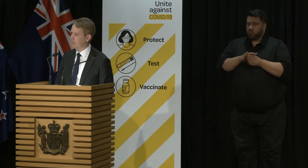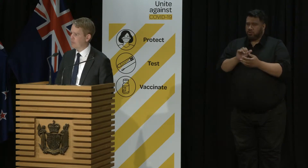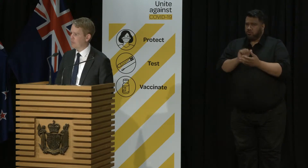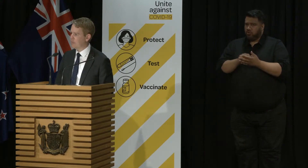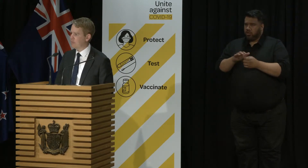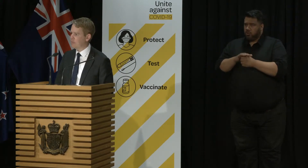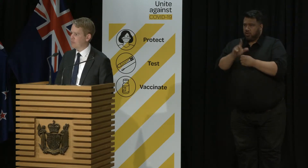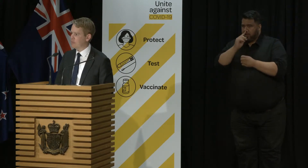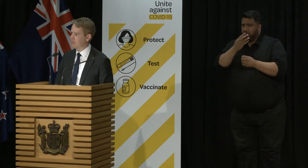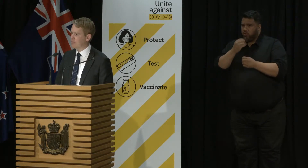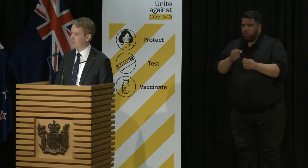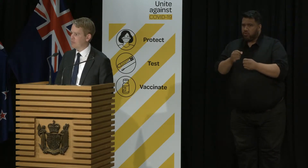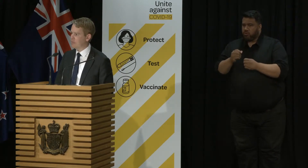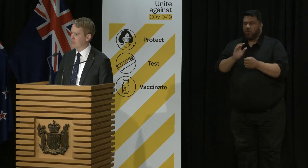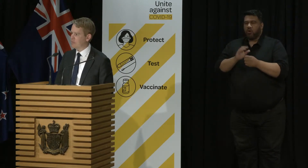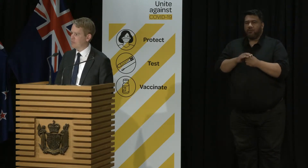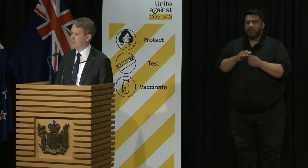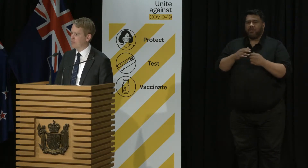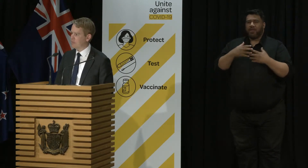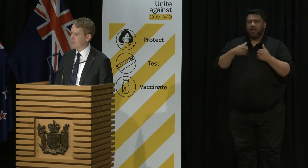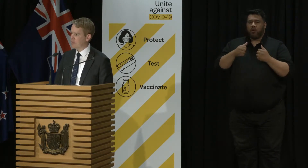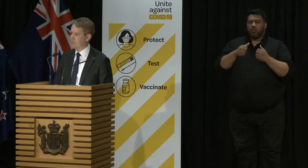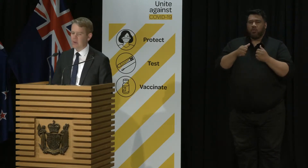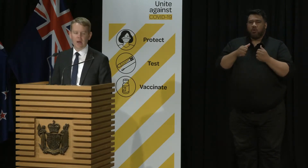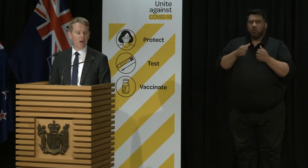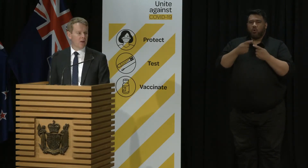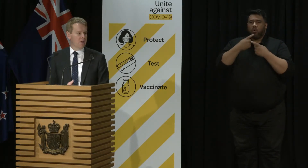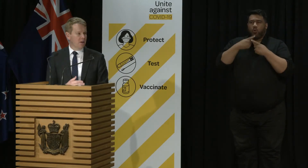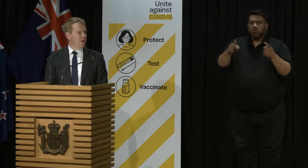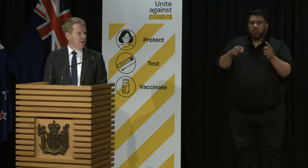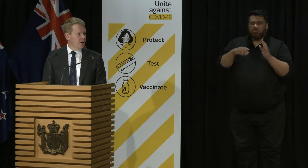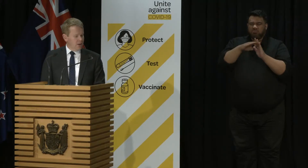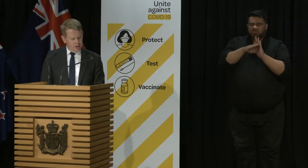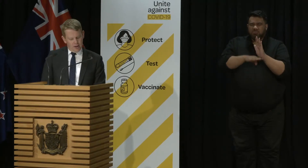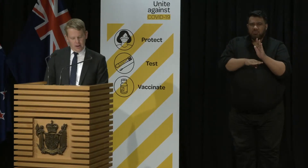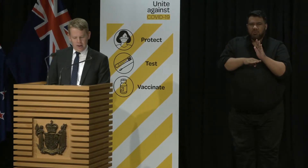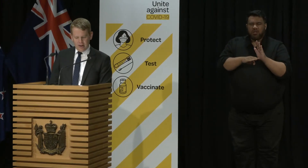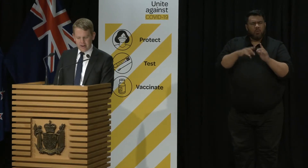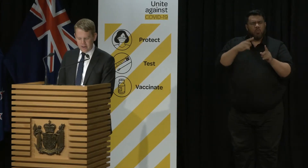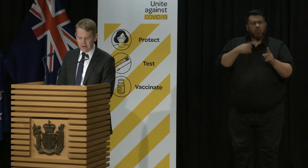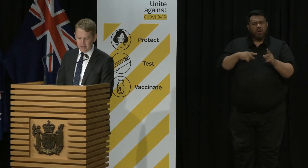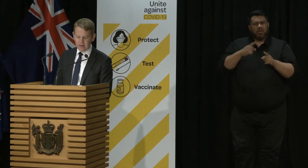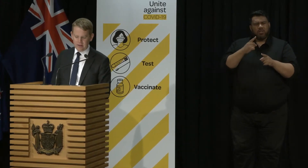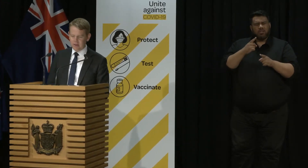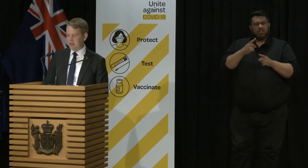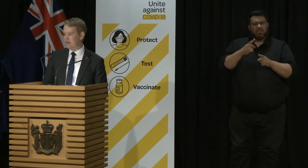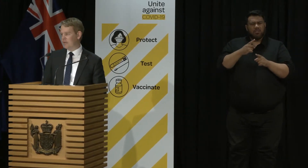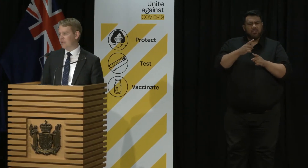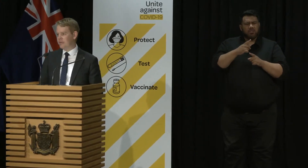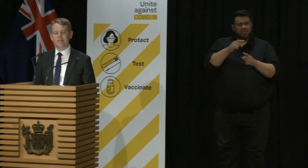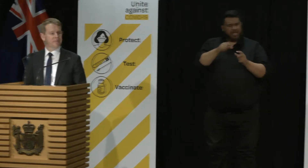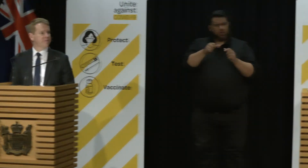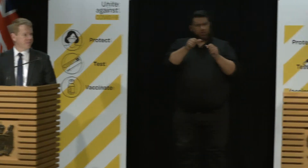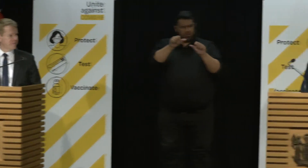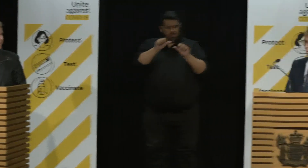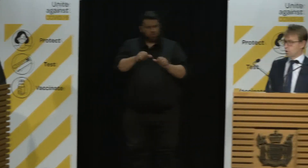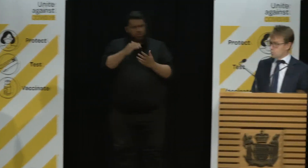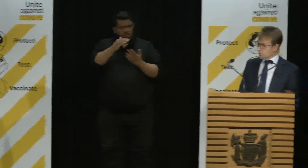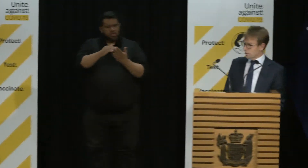constitutes a suitably qualified professional and what the specific circumstances are,